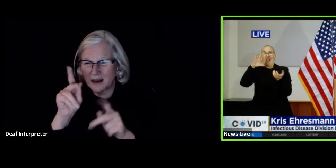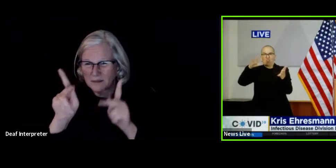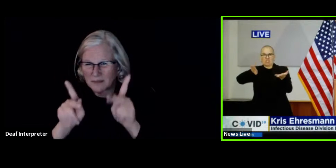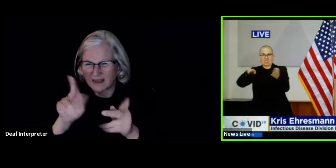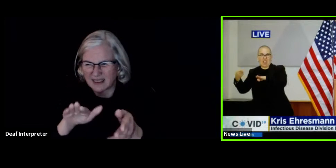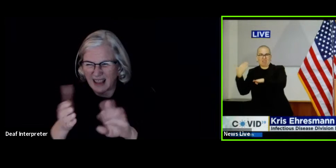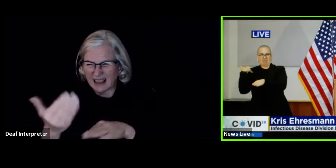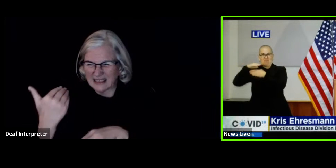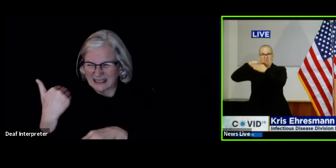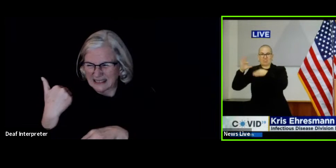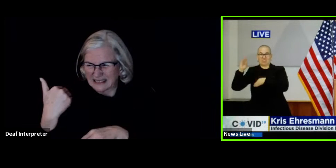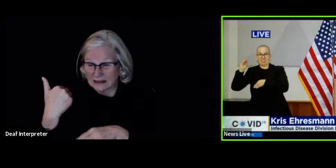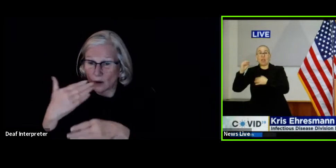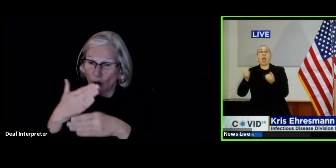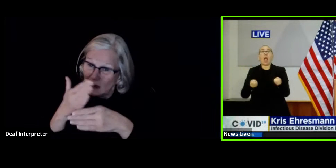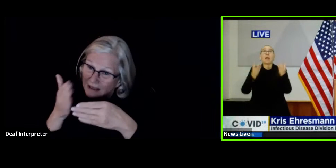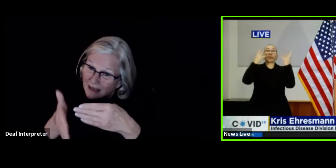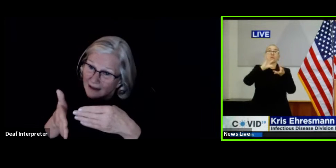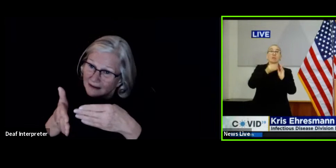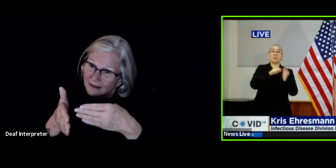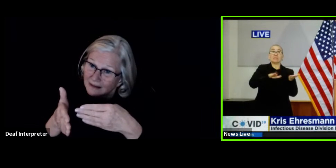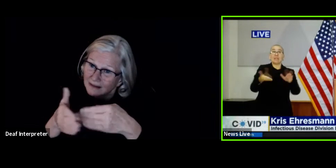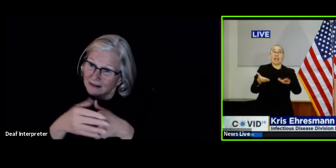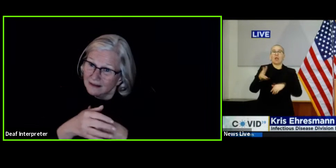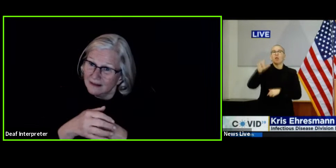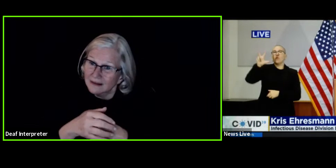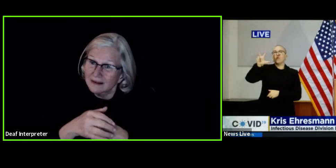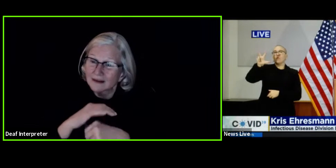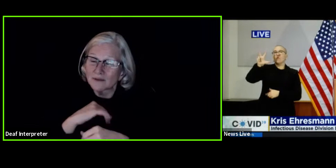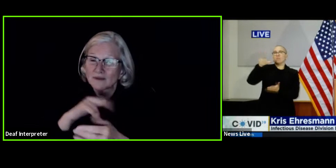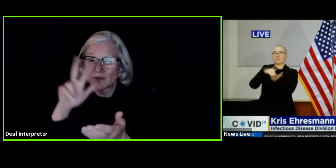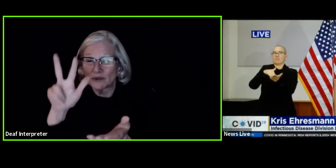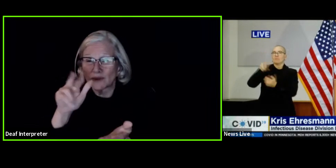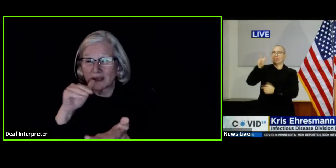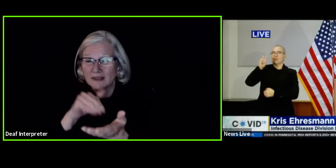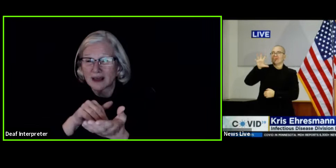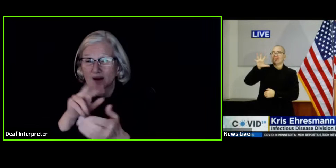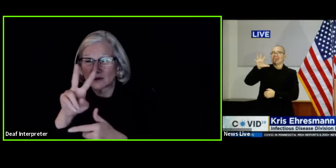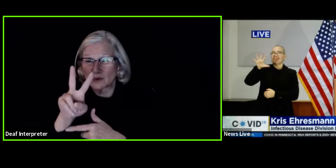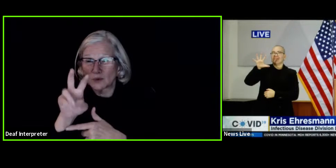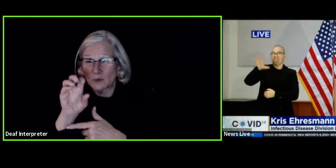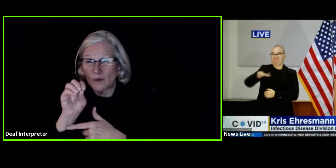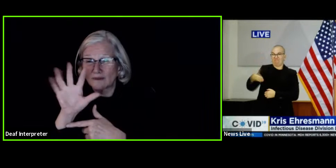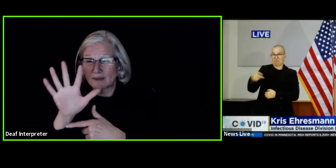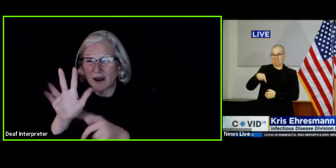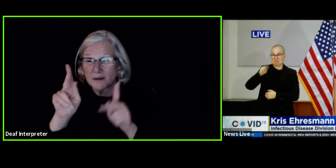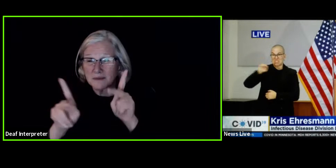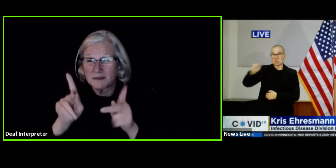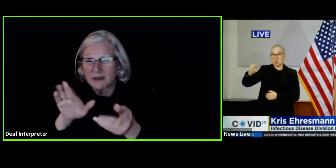OF 3,205 COVID-19 DEATHS IN MINNESOTA. SINCE THE START OF THE PANDEMIC.